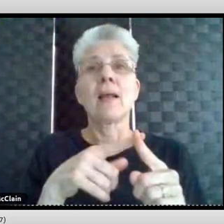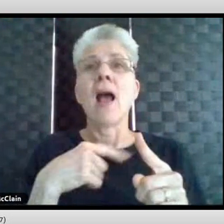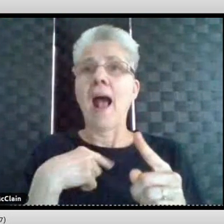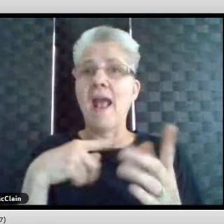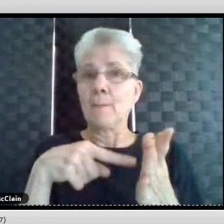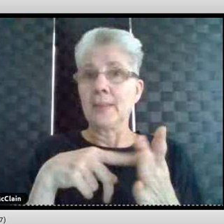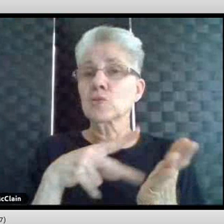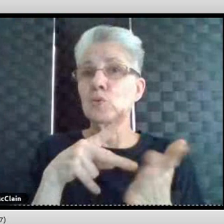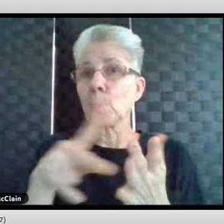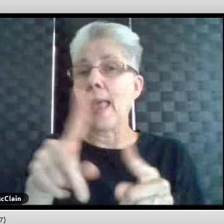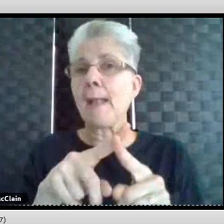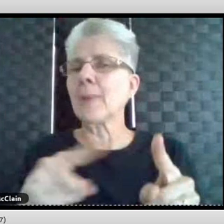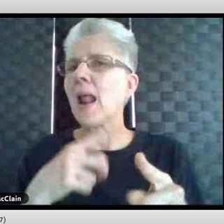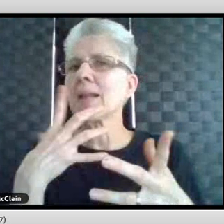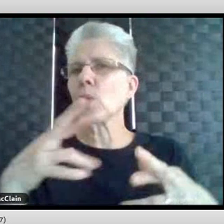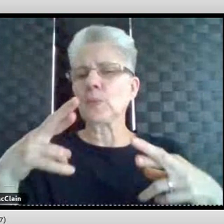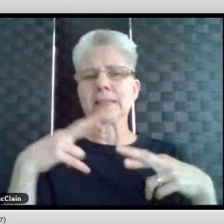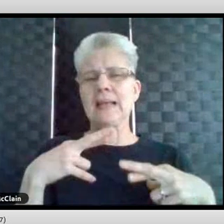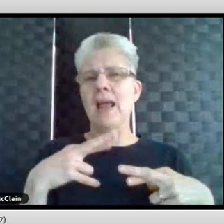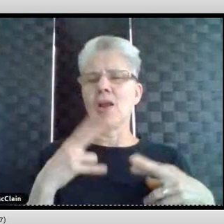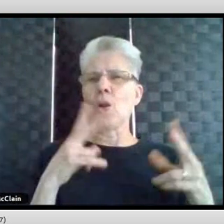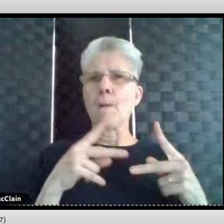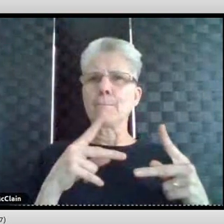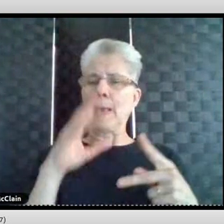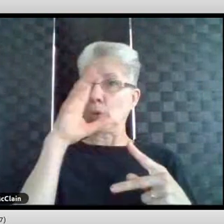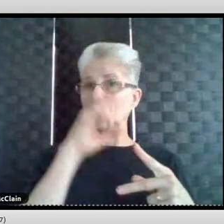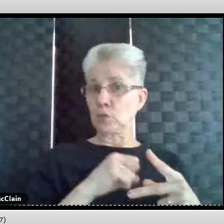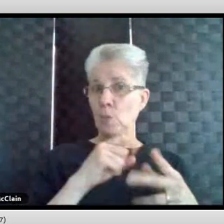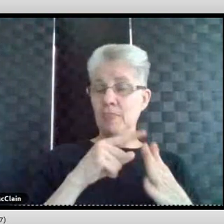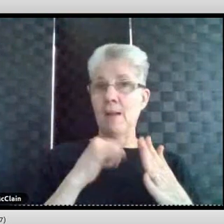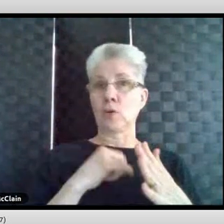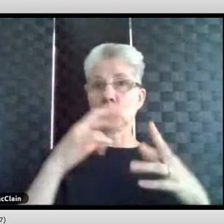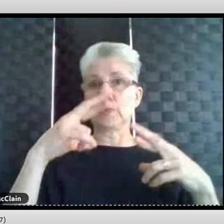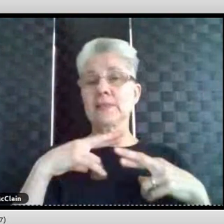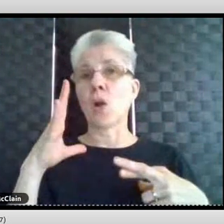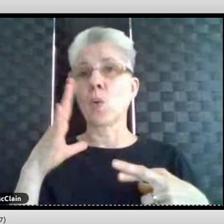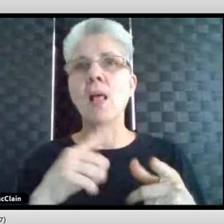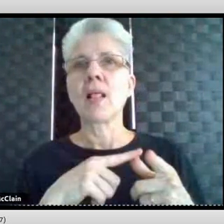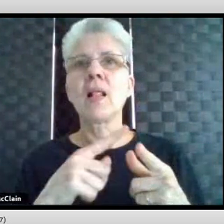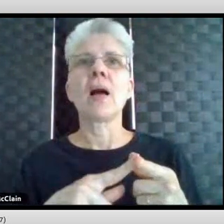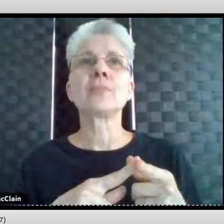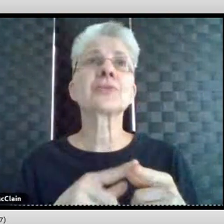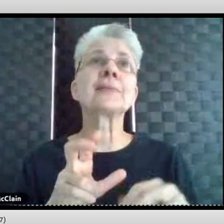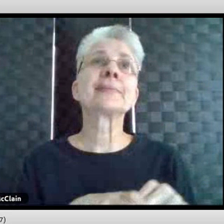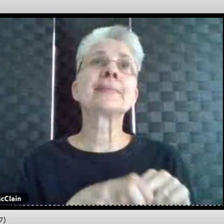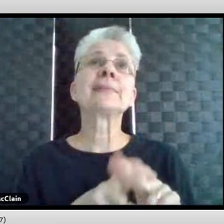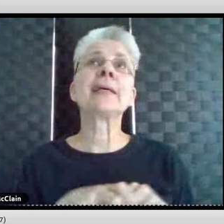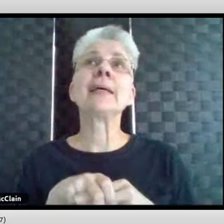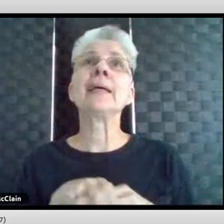But I don't want to retire, and people assume that I'm going to retire, and that I'm just pining away, and I can't wait to do that.